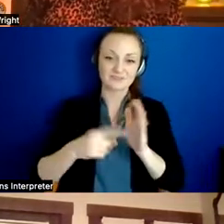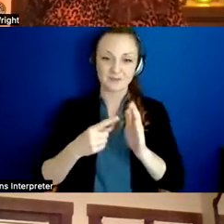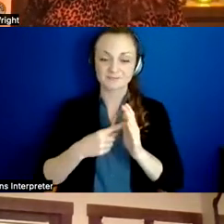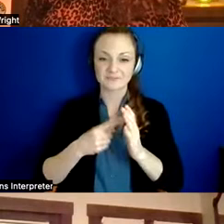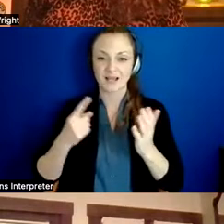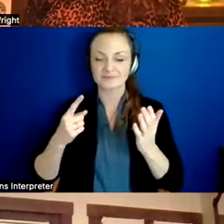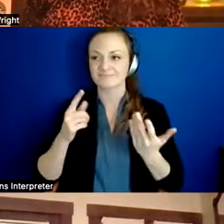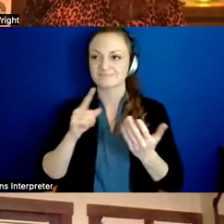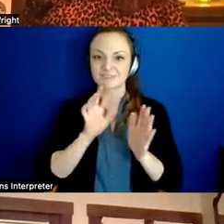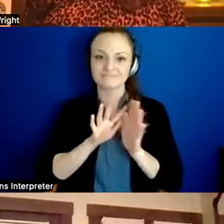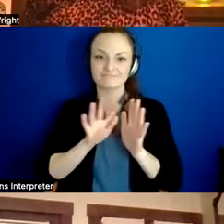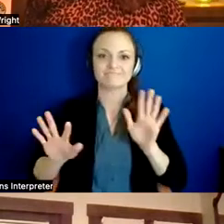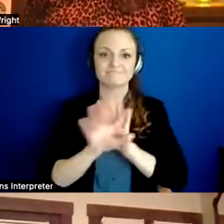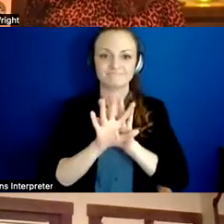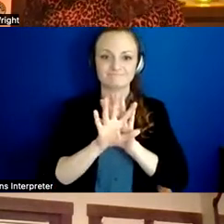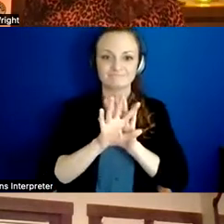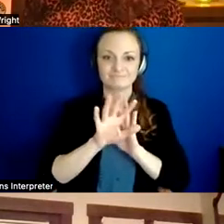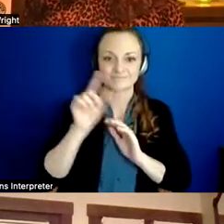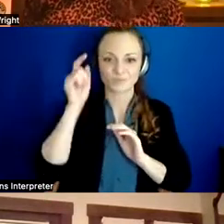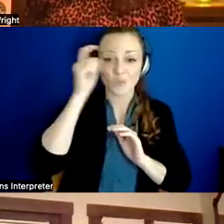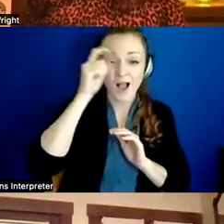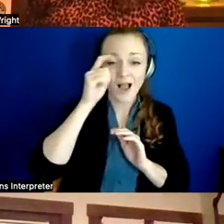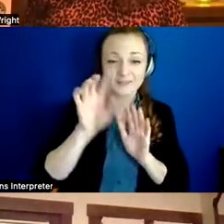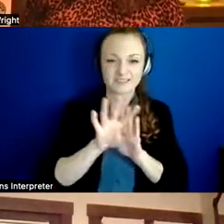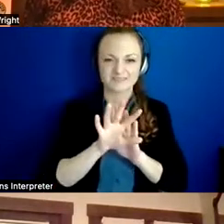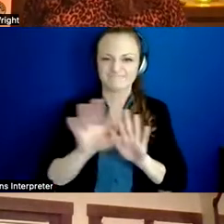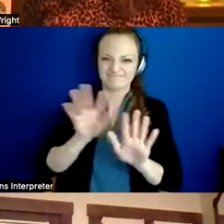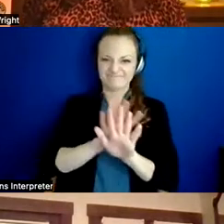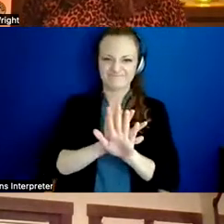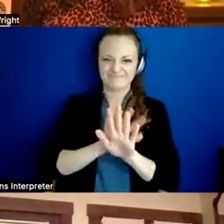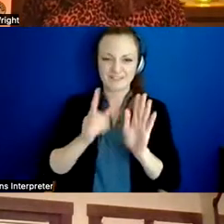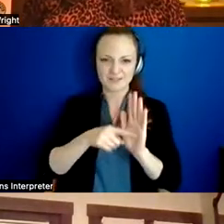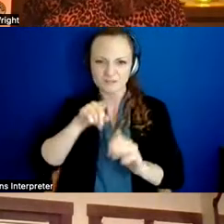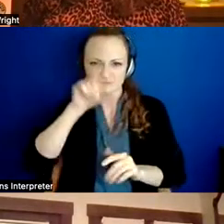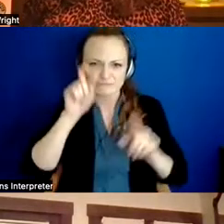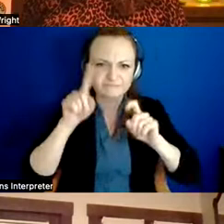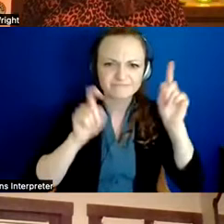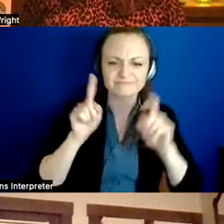not so wise sometimes we're inquisitive, sometimes we're too fearful to be inquisitive.